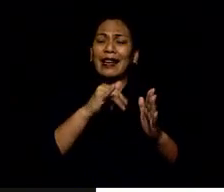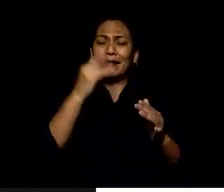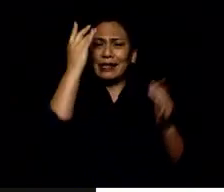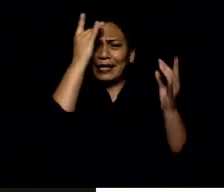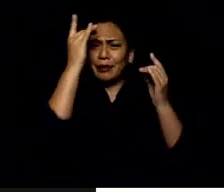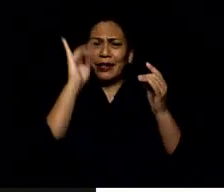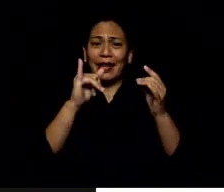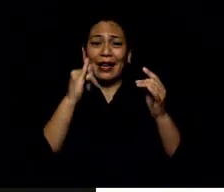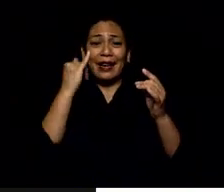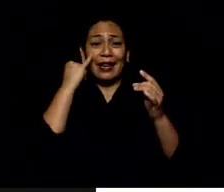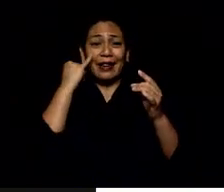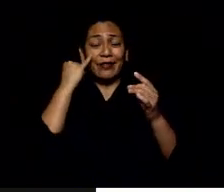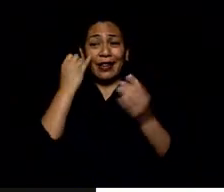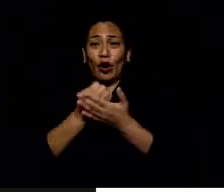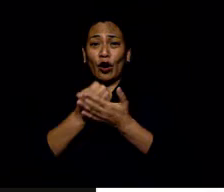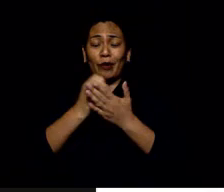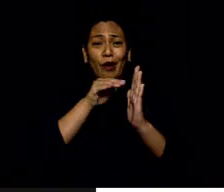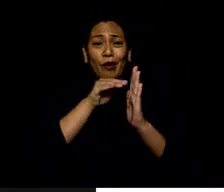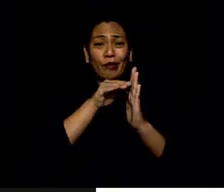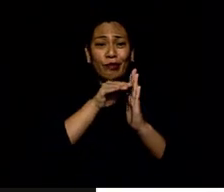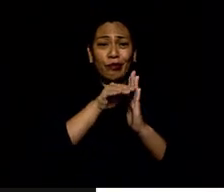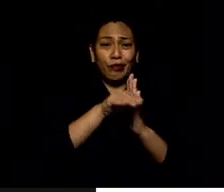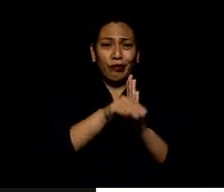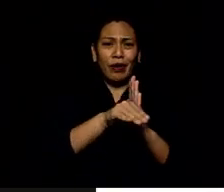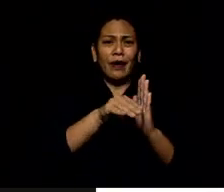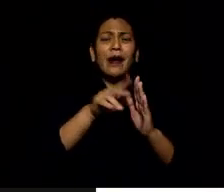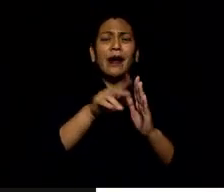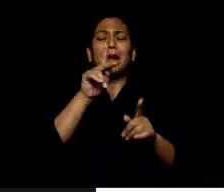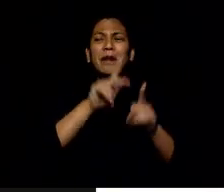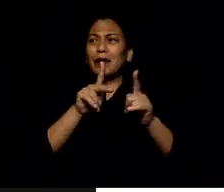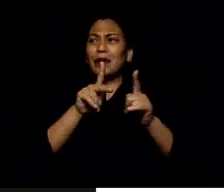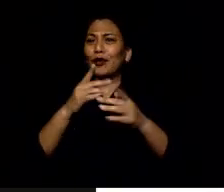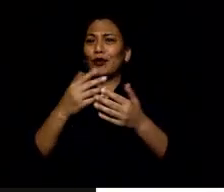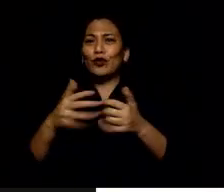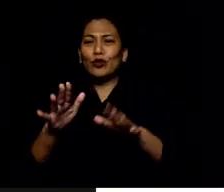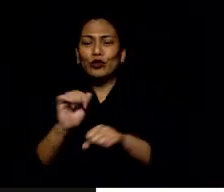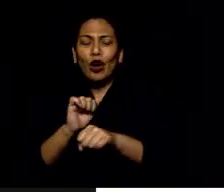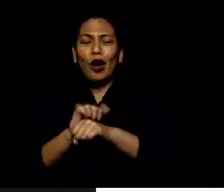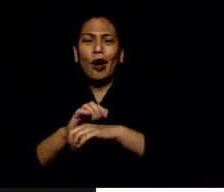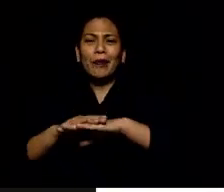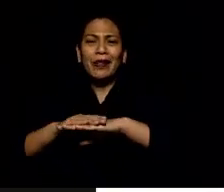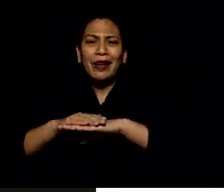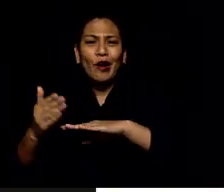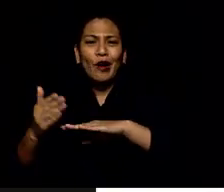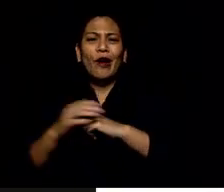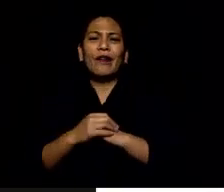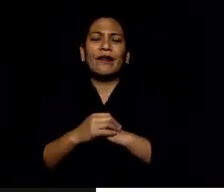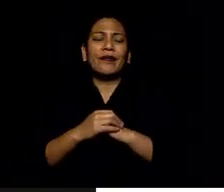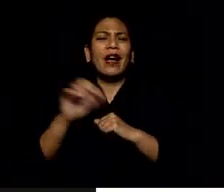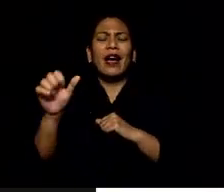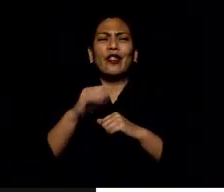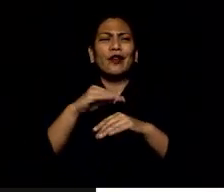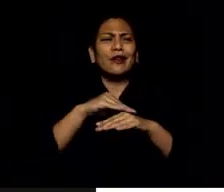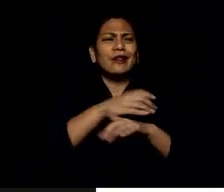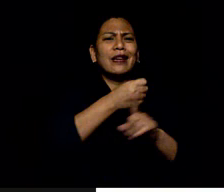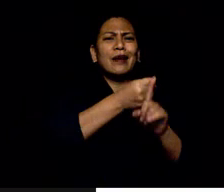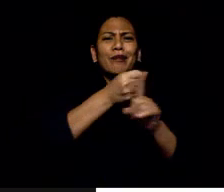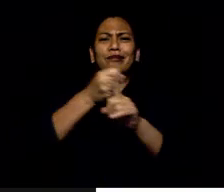to shrink, uh, people do get laid off. And there are all sorts of social implications.